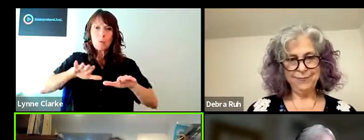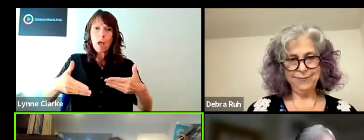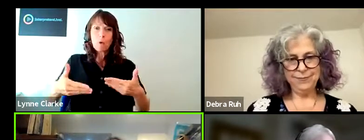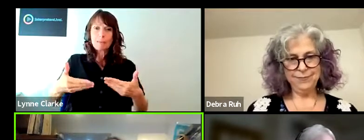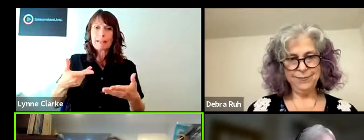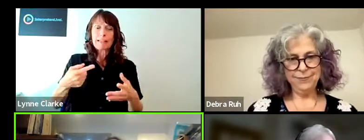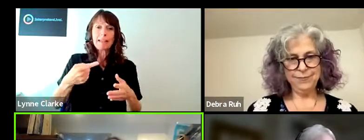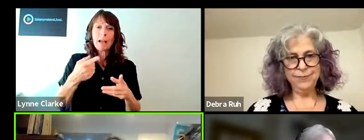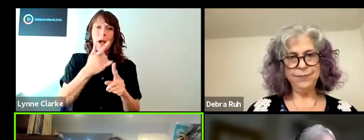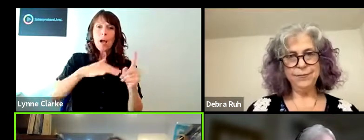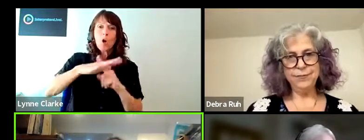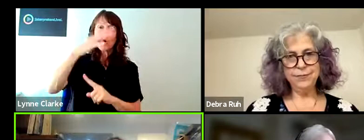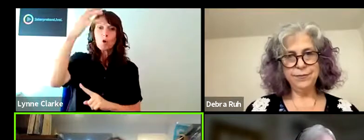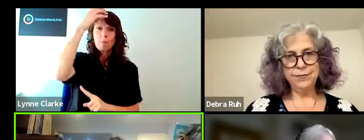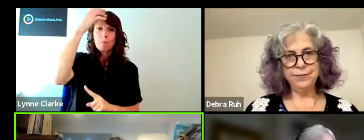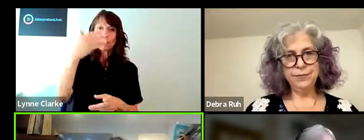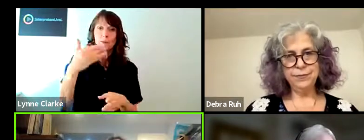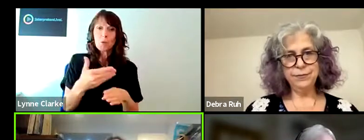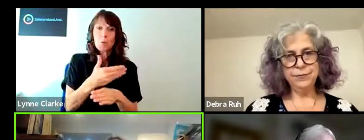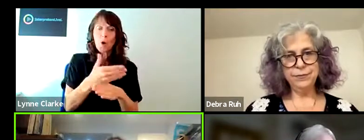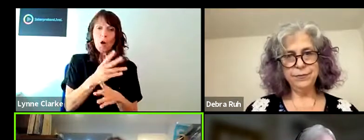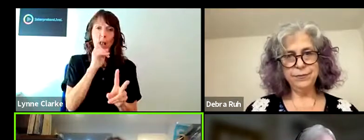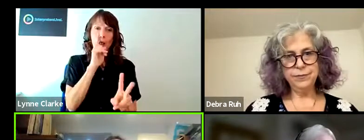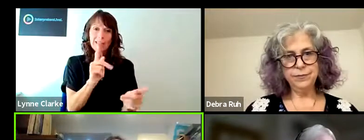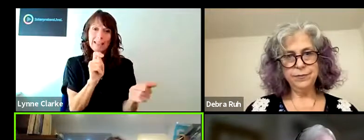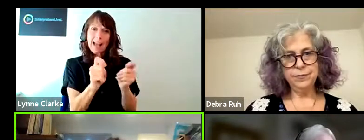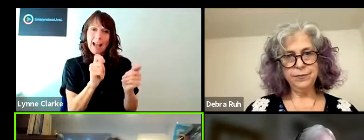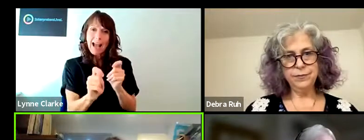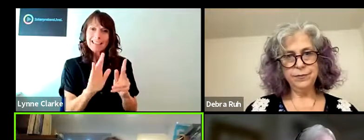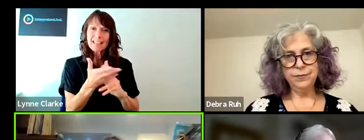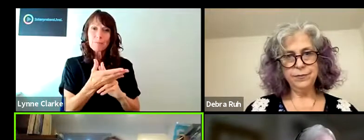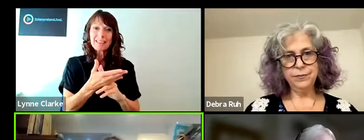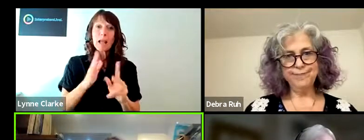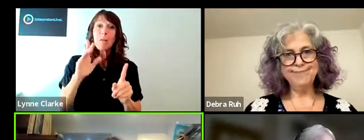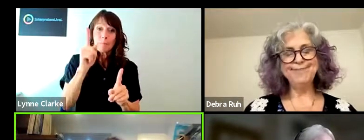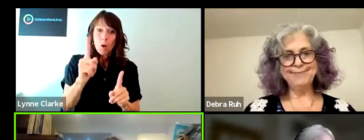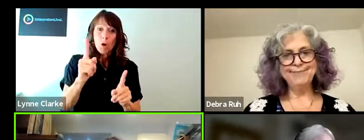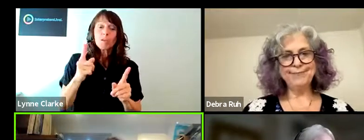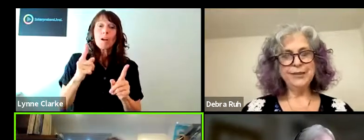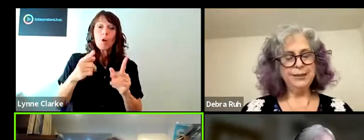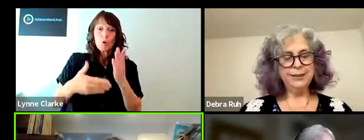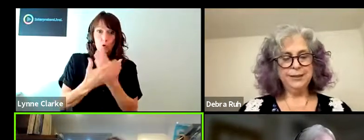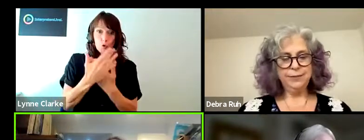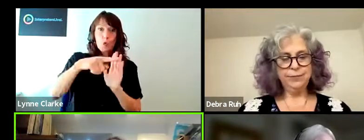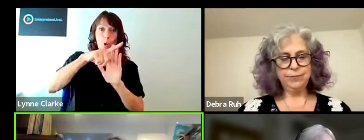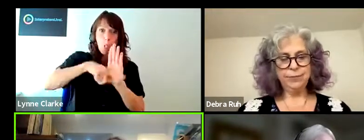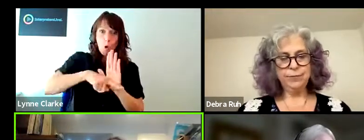three years, we've worked for over 20 public sector organizations. And it's the threat of